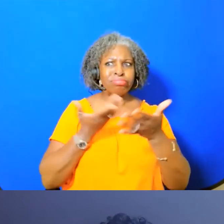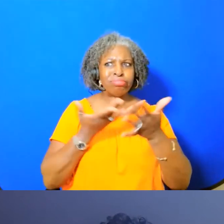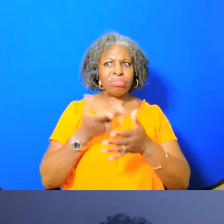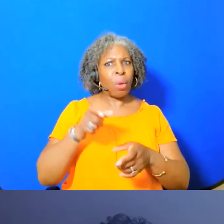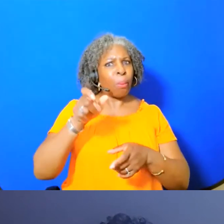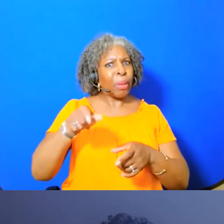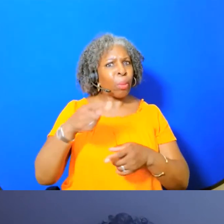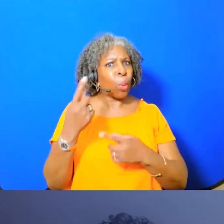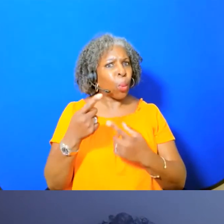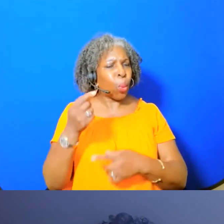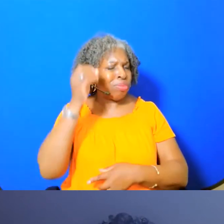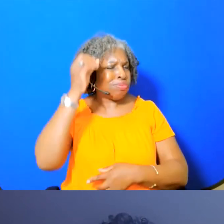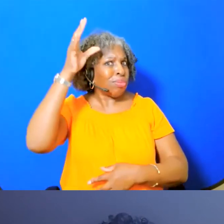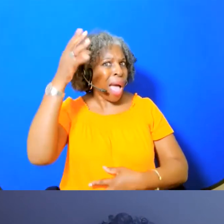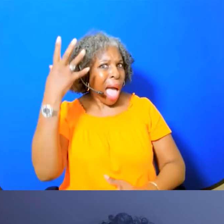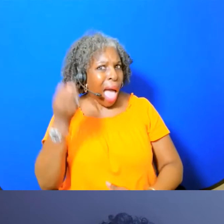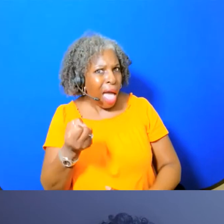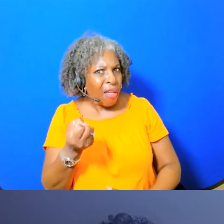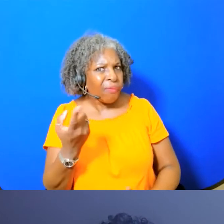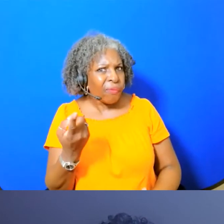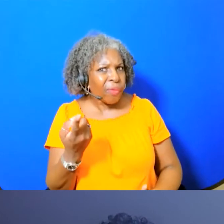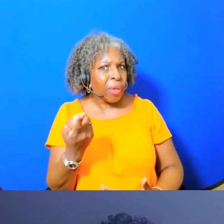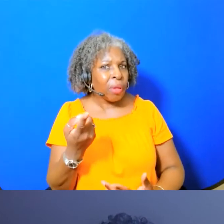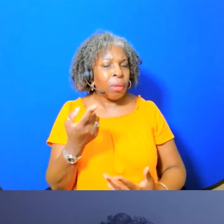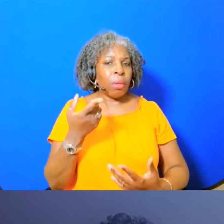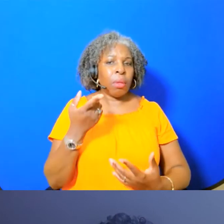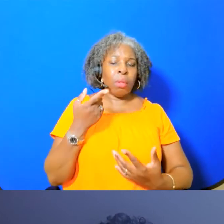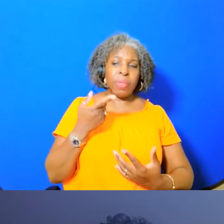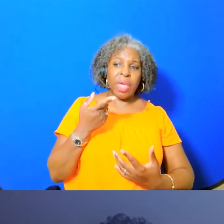And then when we're at a point where we don't make false promises, essentially.